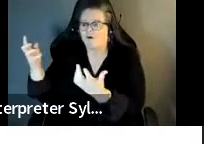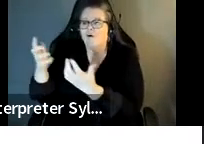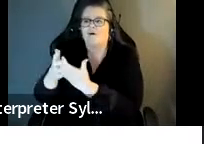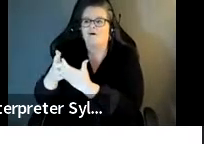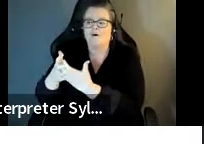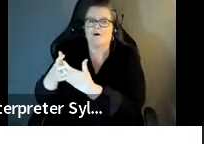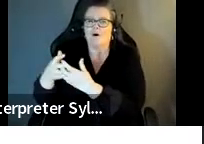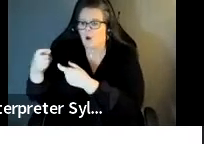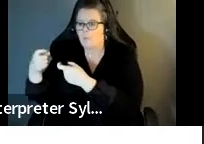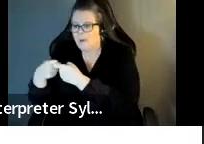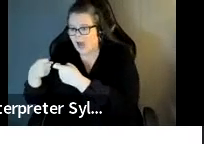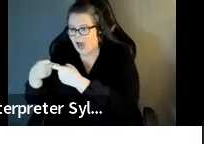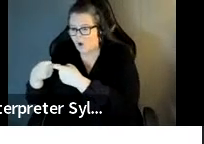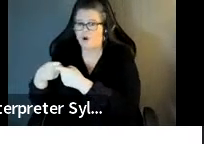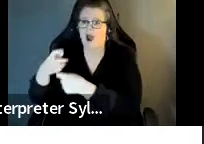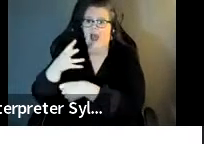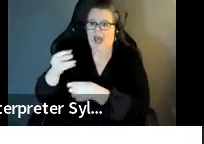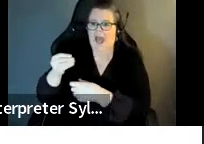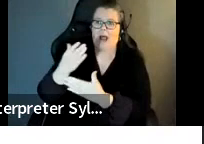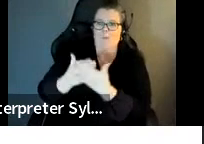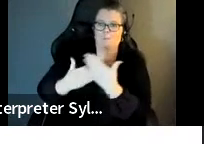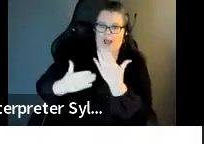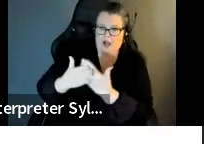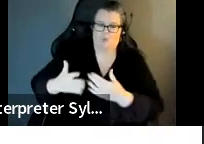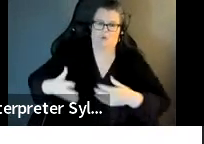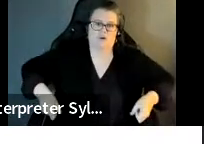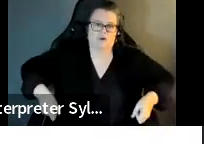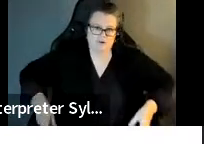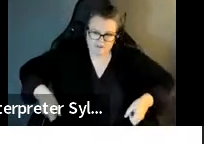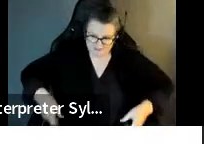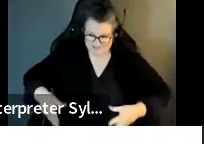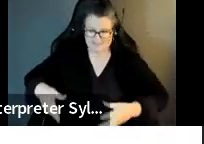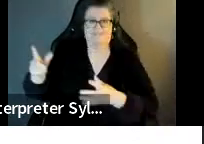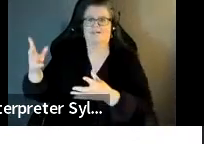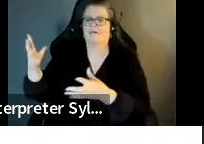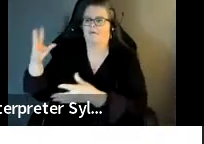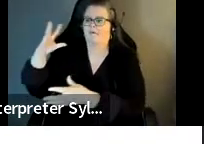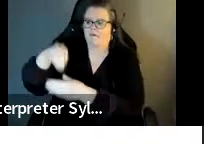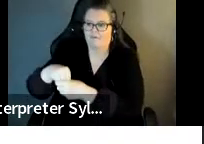proportions or percentages of powered and scooter devices together.